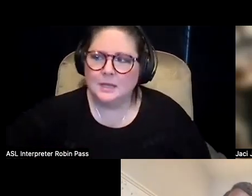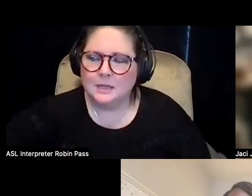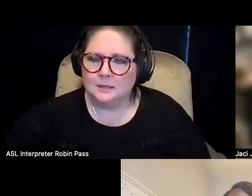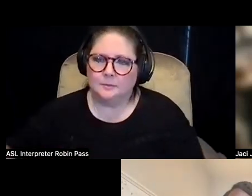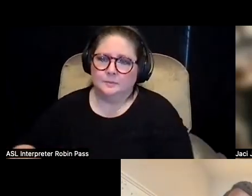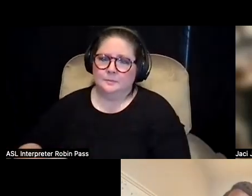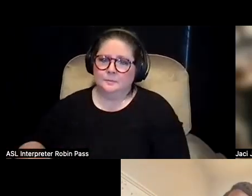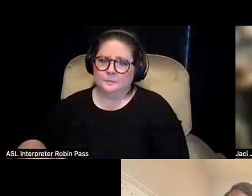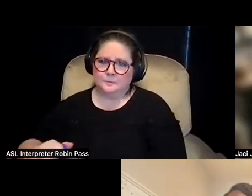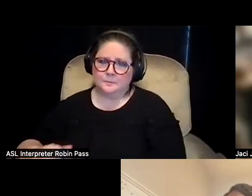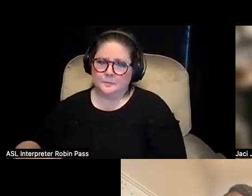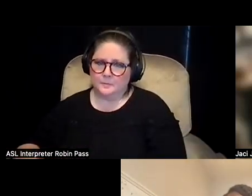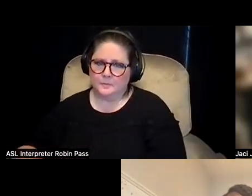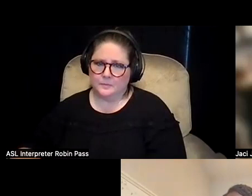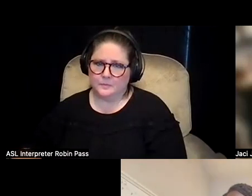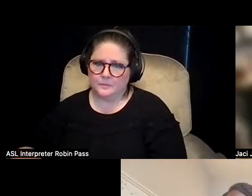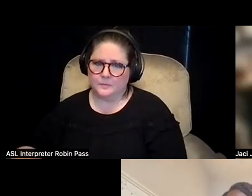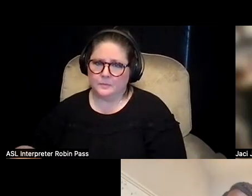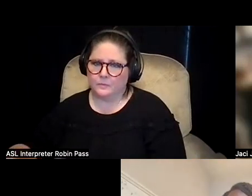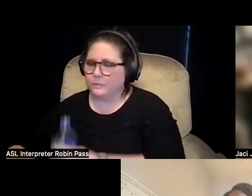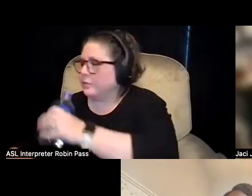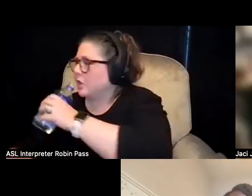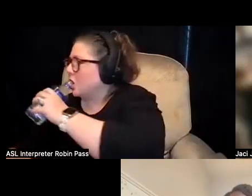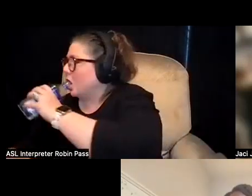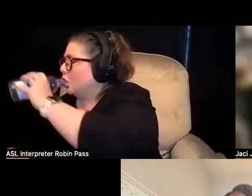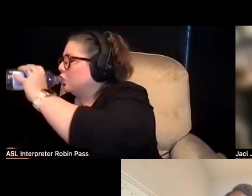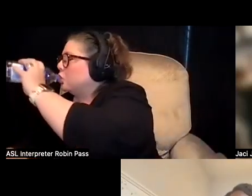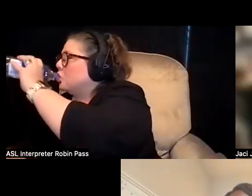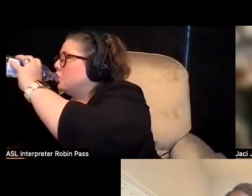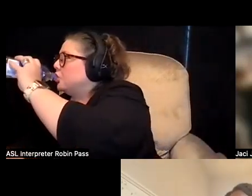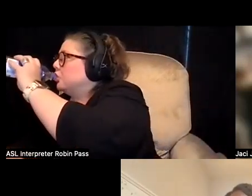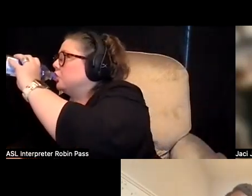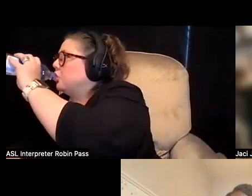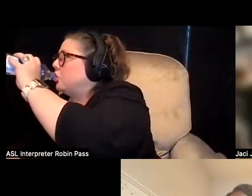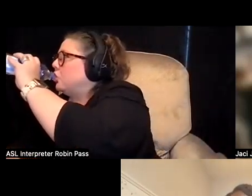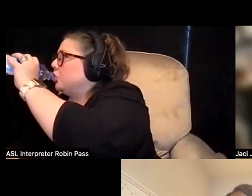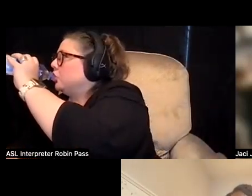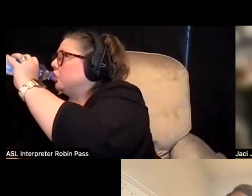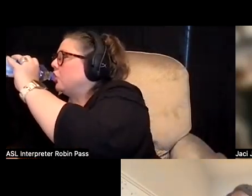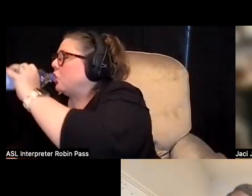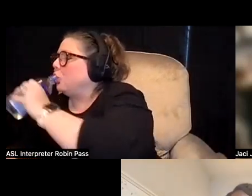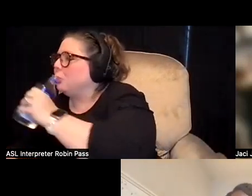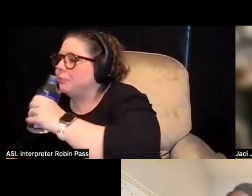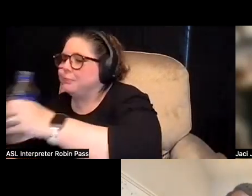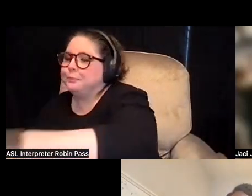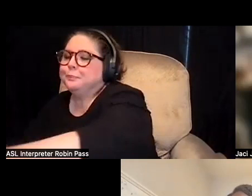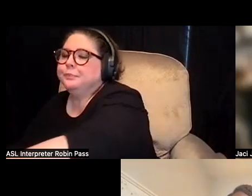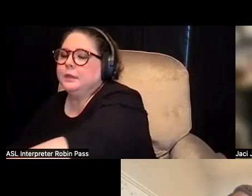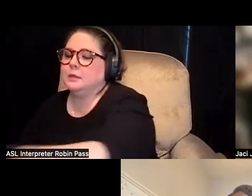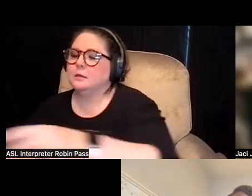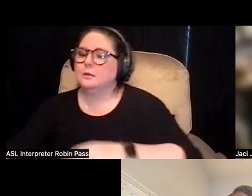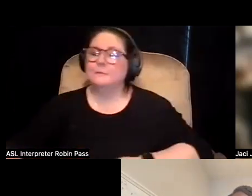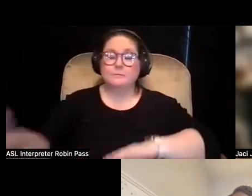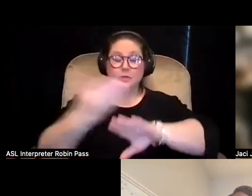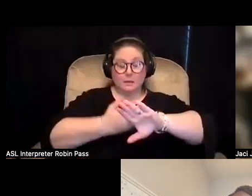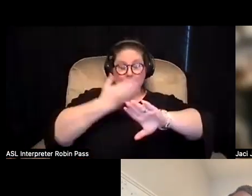yes so prior to becoming a state oklahoma was seen as a promised land because there weren't